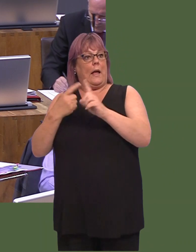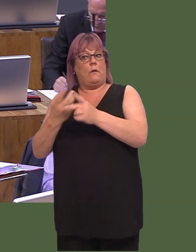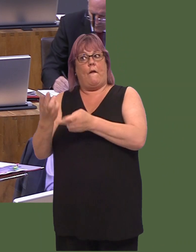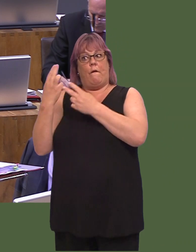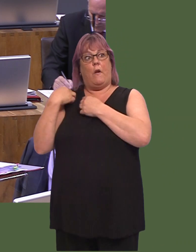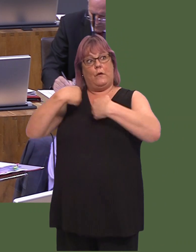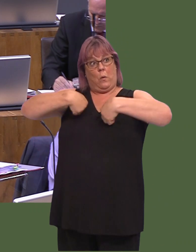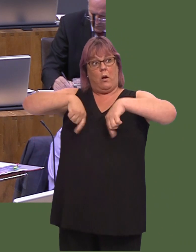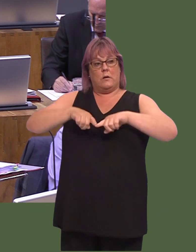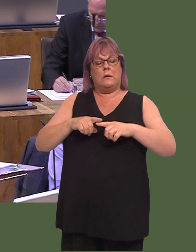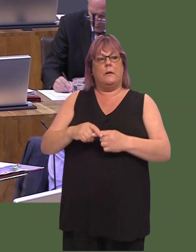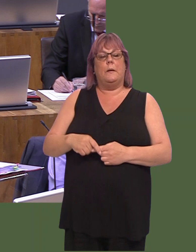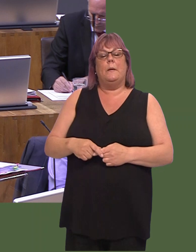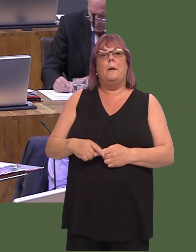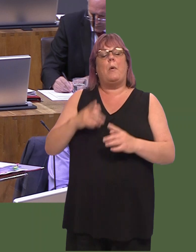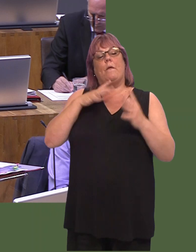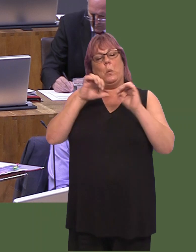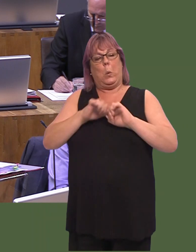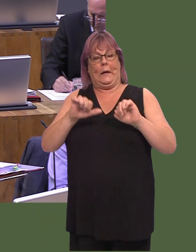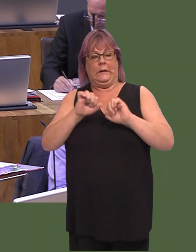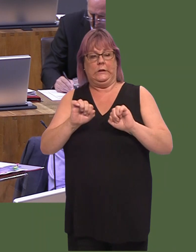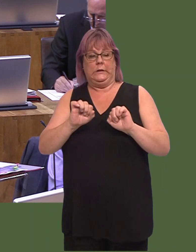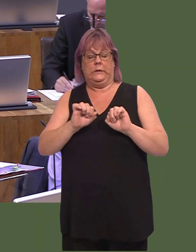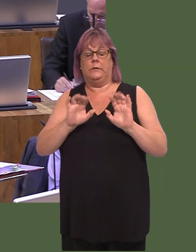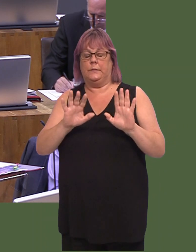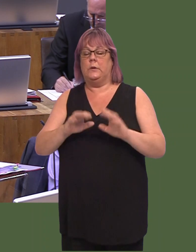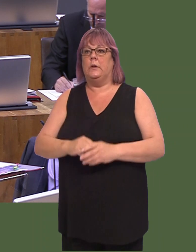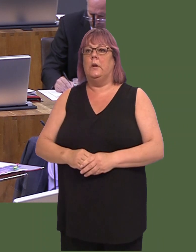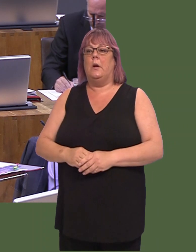I think, first of all, it's important to bed the system in, but I do think there is the